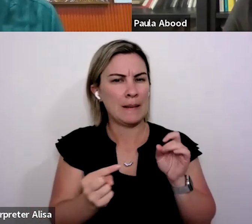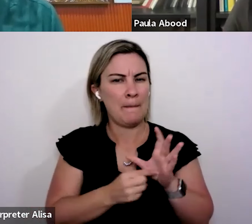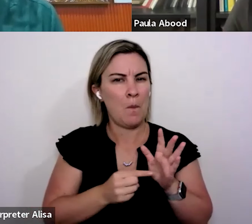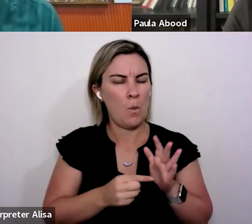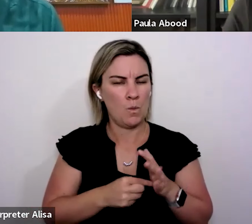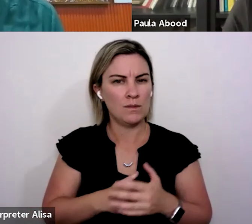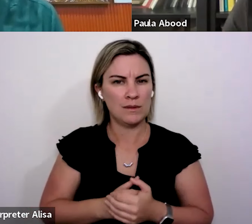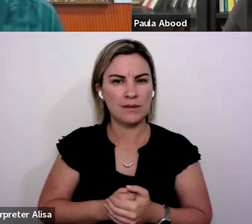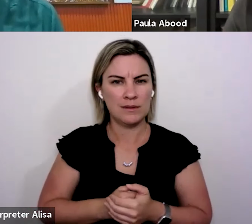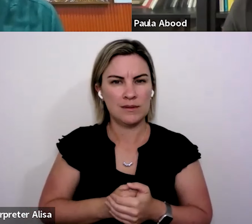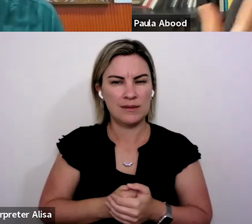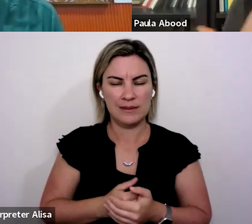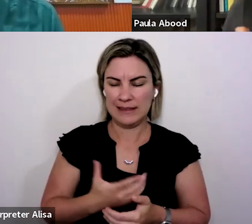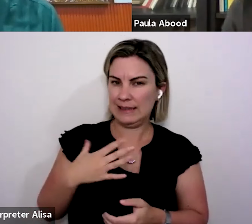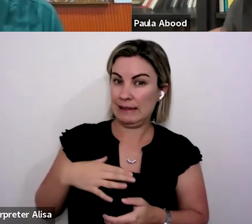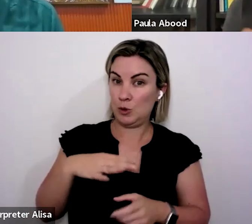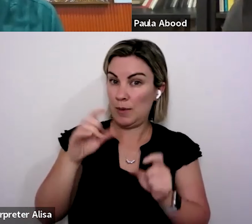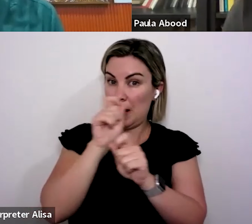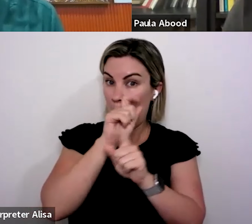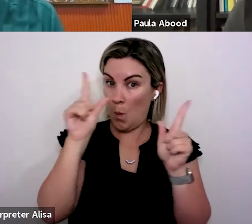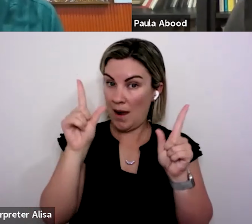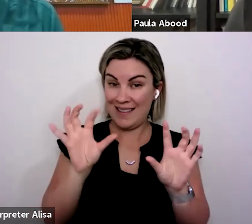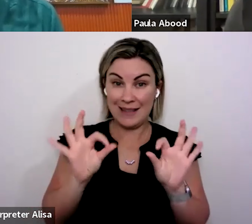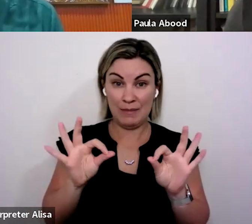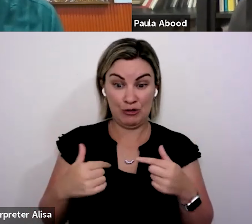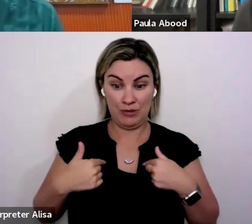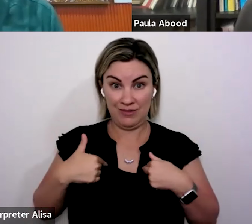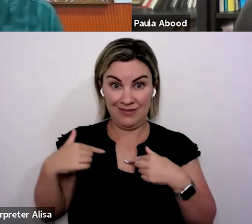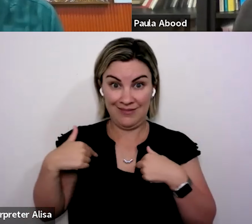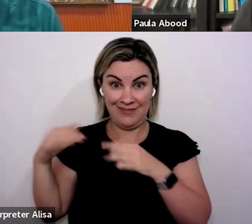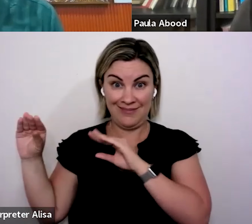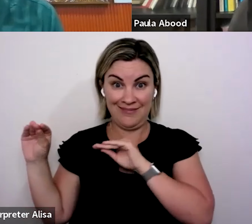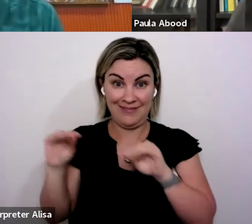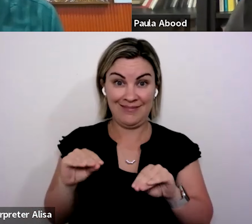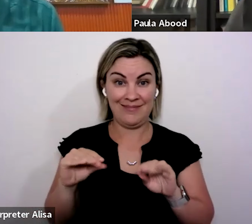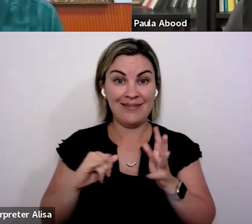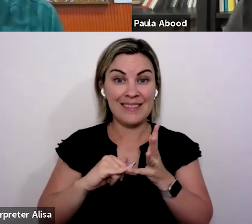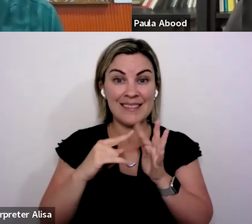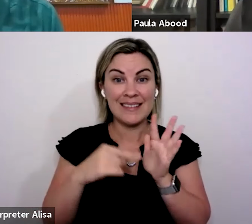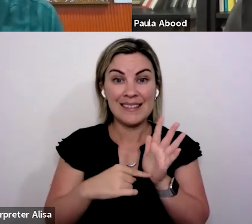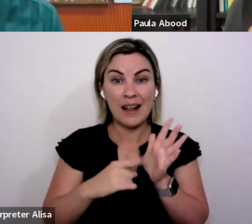especially for us who are settlers of our positions of power really important.